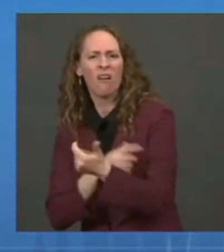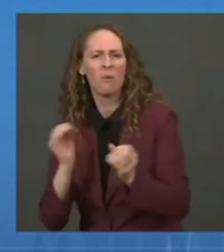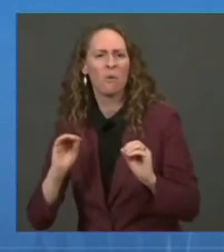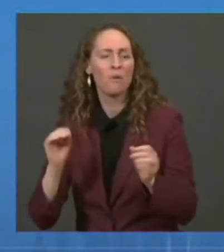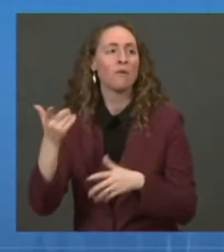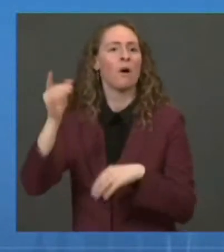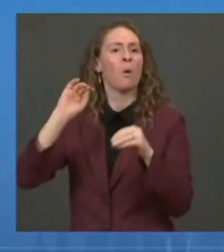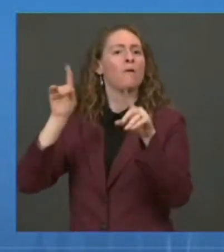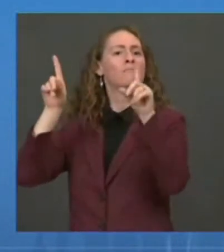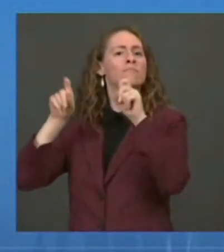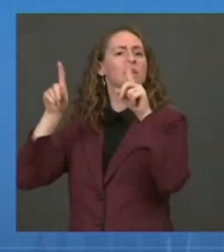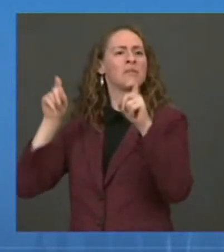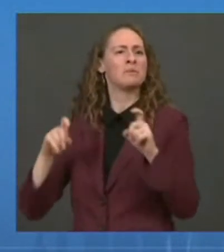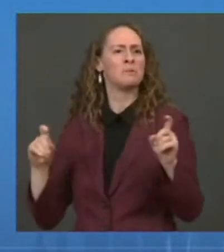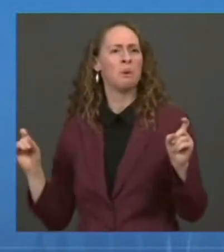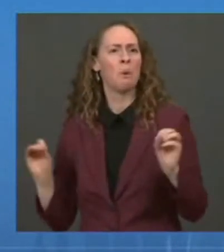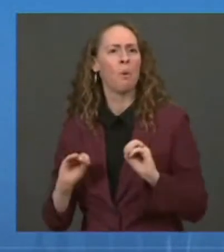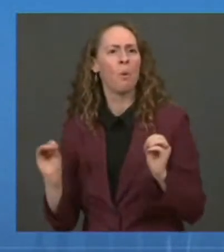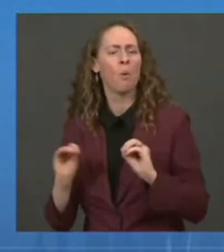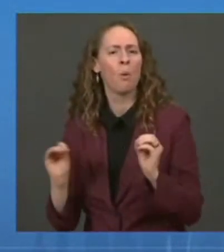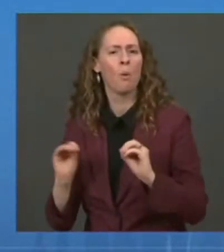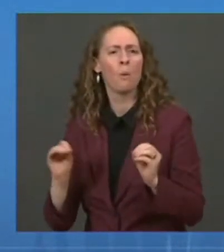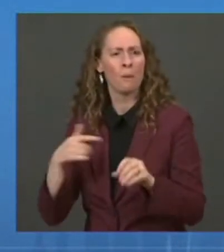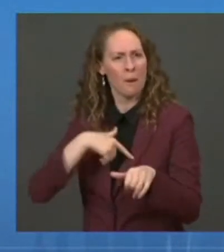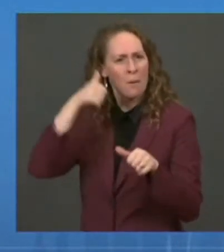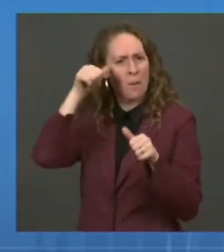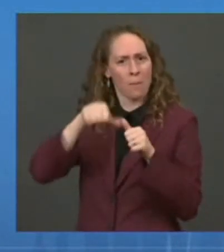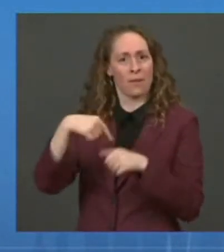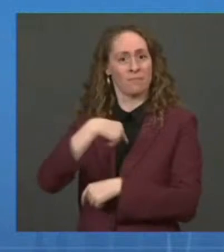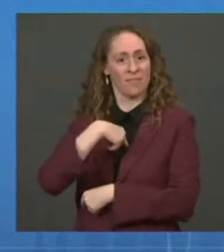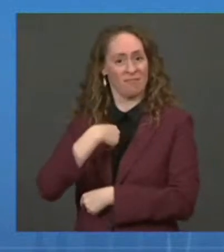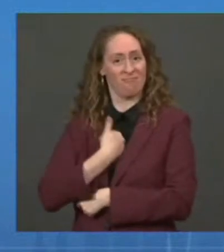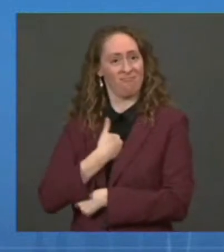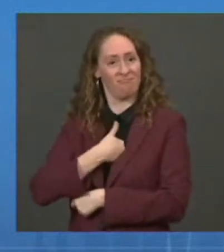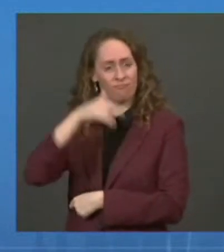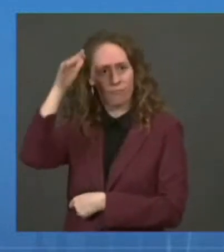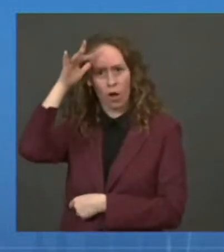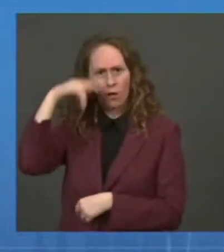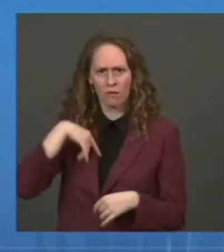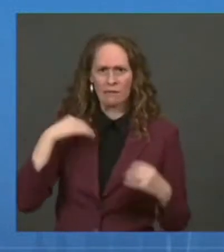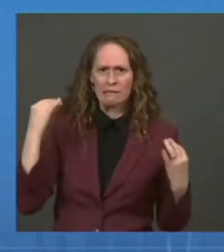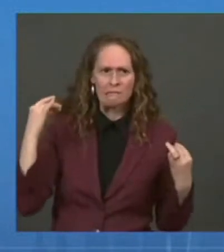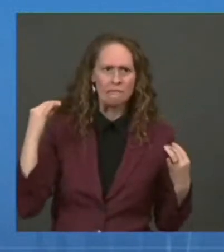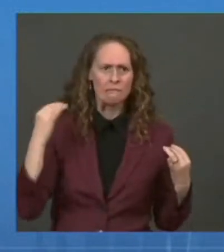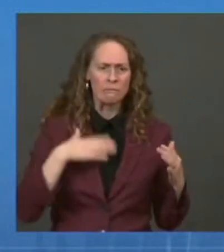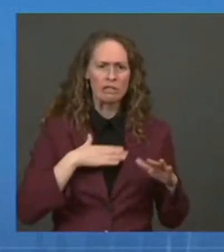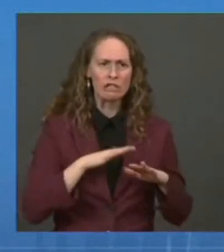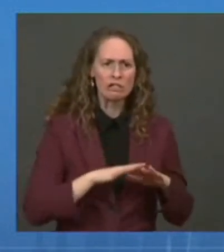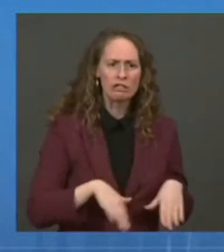MARKET. AS A FATHER I WAS WORRIED ABOUT THE HEALTH OF MY CHILDREN. AS A SON I WAS WORRIED ABOUT MY